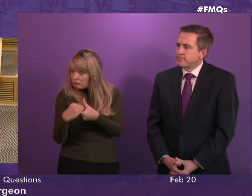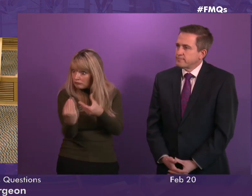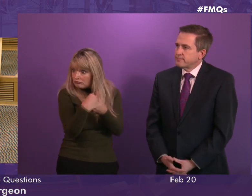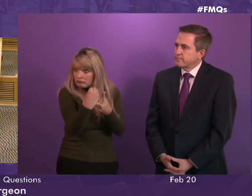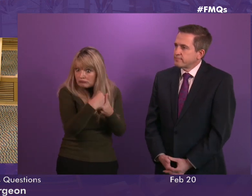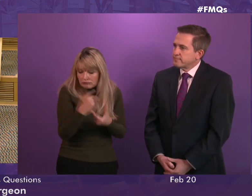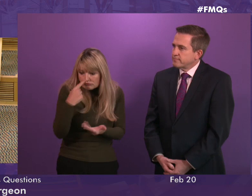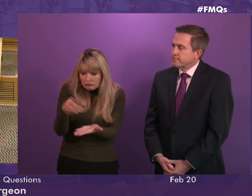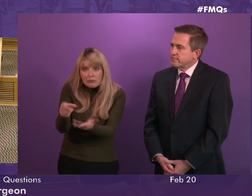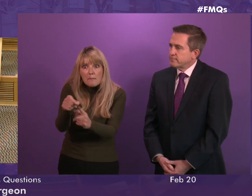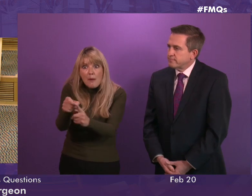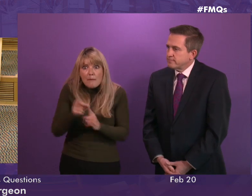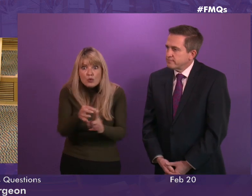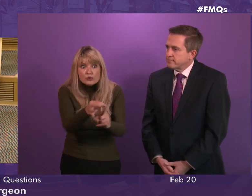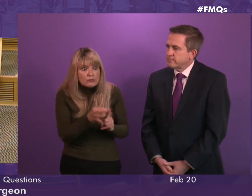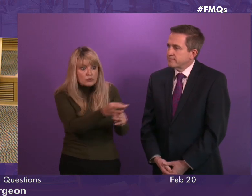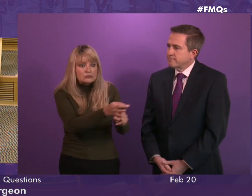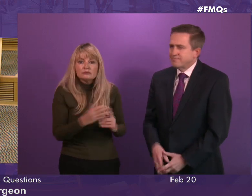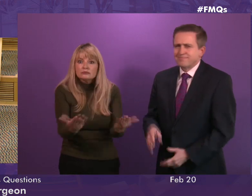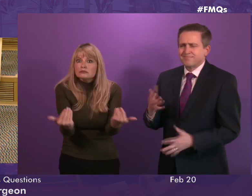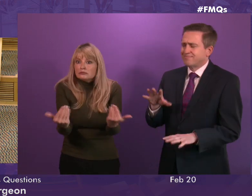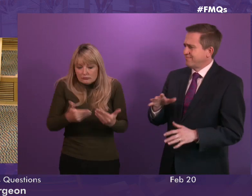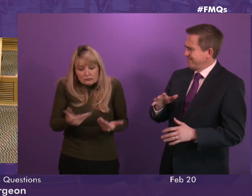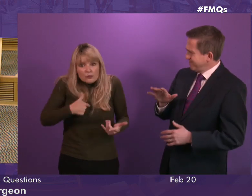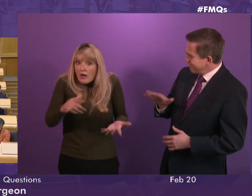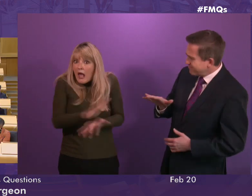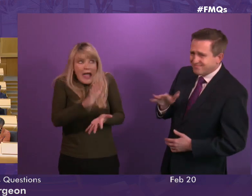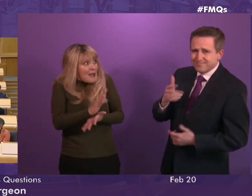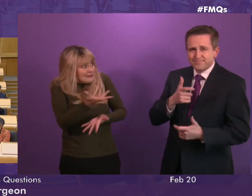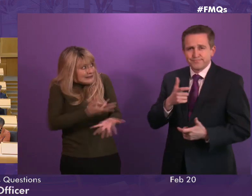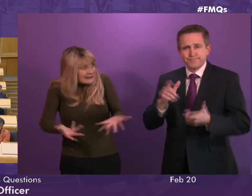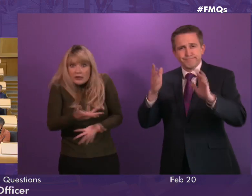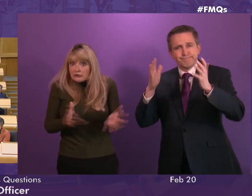credible proposals in the next stage of the process the Government is willing to discuss them.